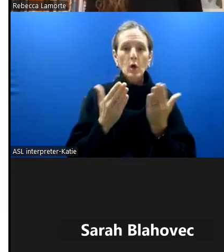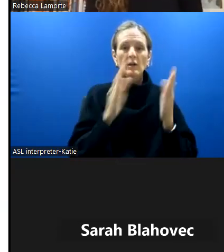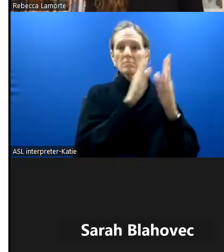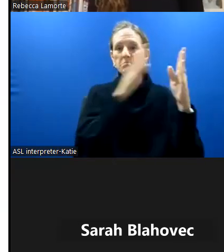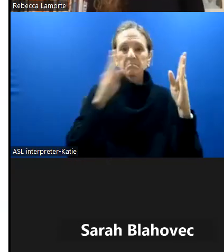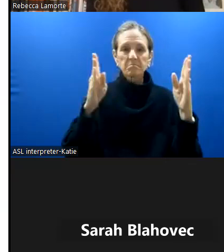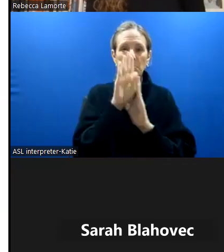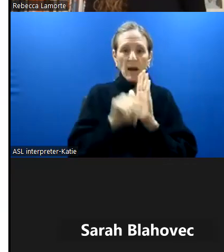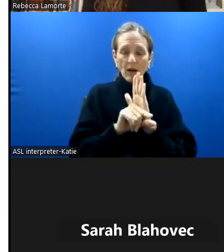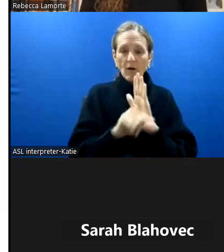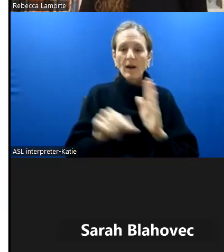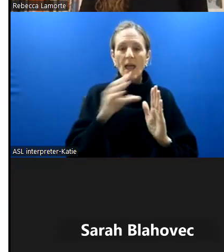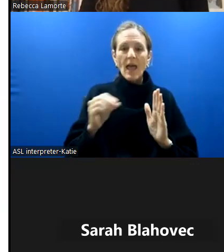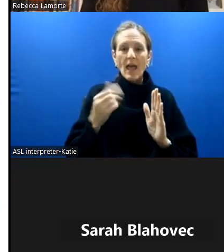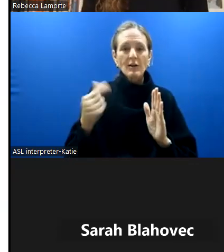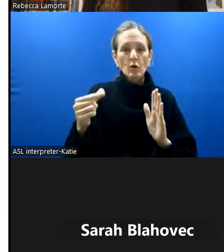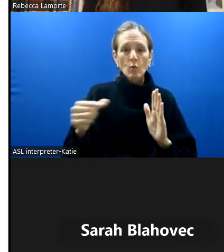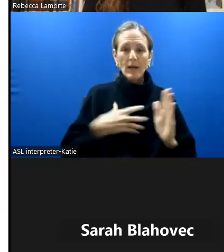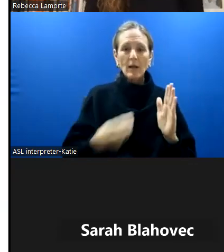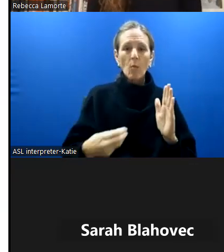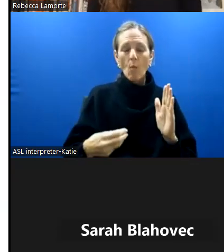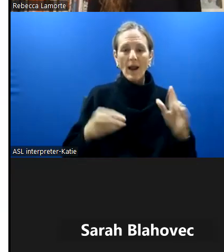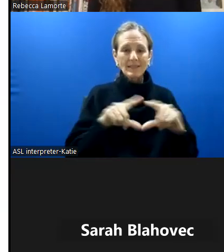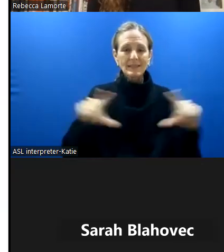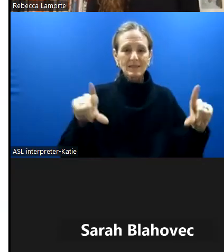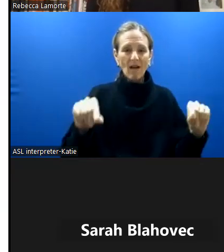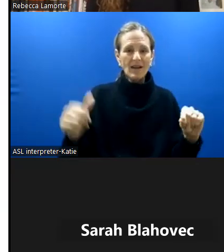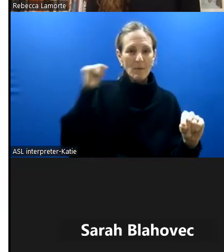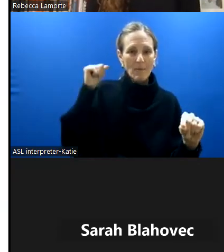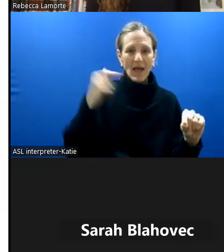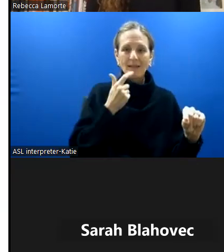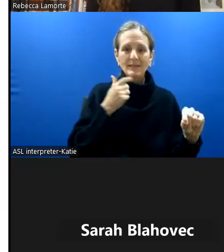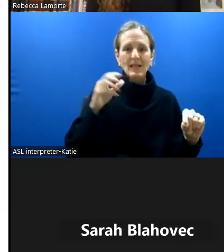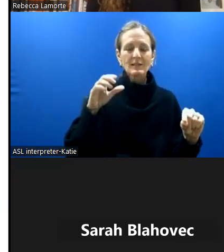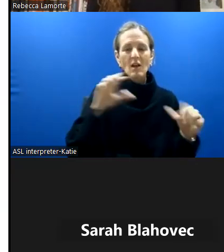that says, "Solidarity," as a union person and some fun, funky earrings with my black turtleneck.